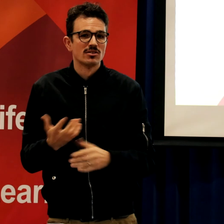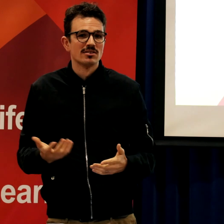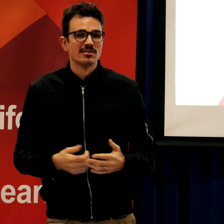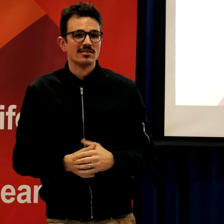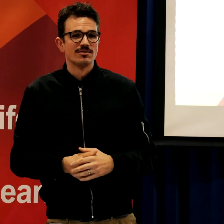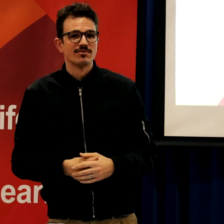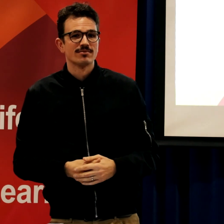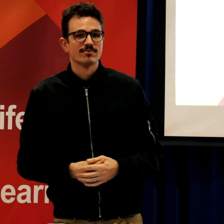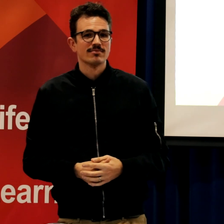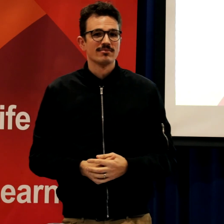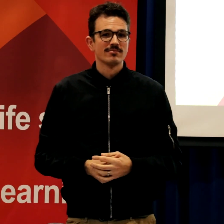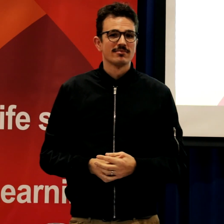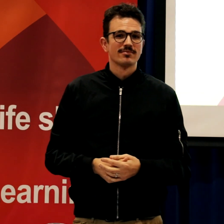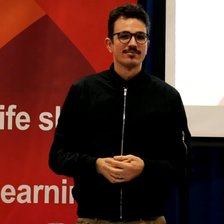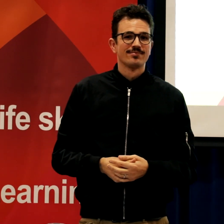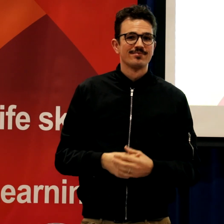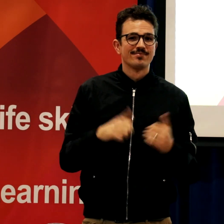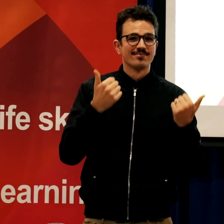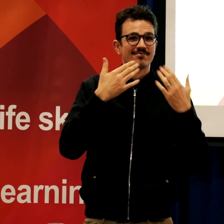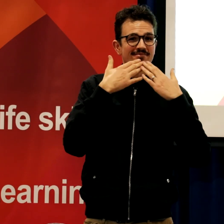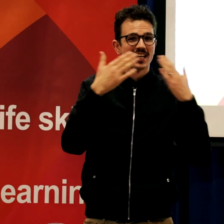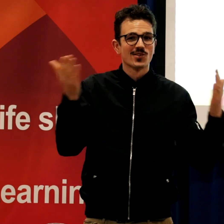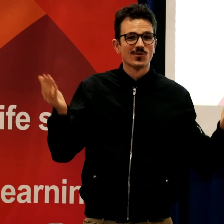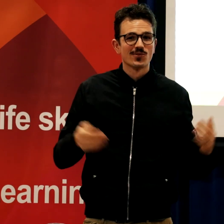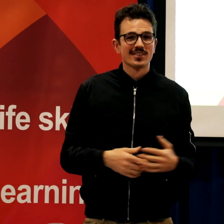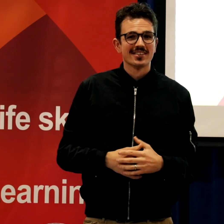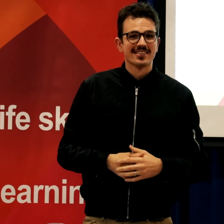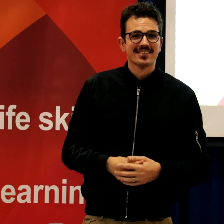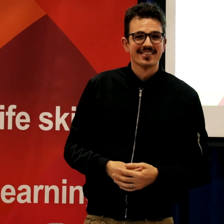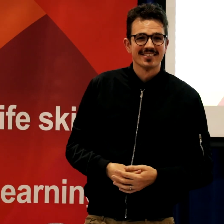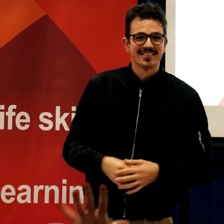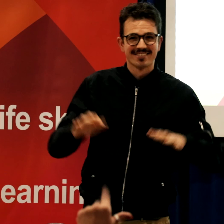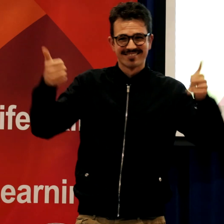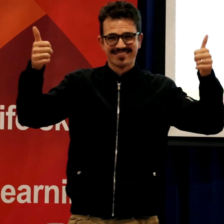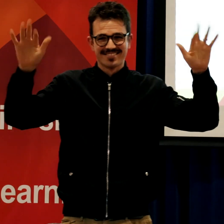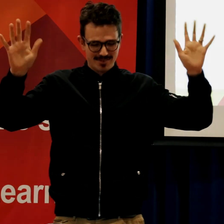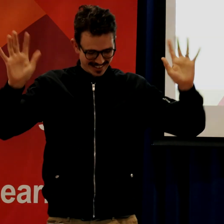and hopefully for the next generations it’ll be just as good as it was for me. Thank you very much.